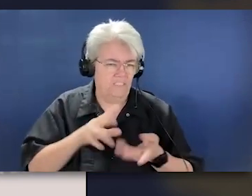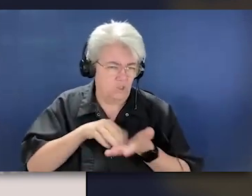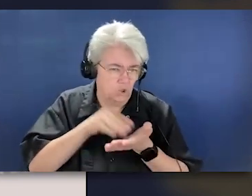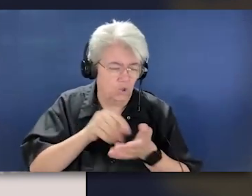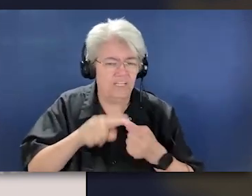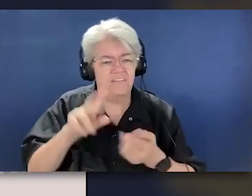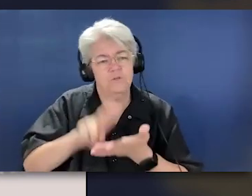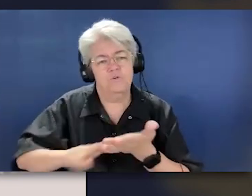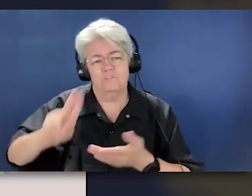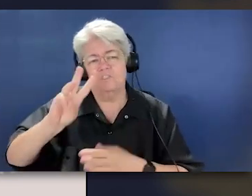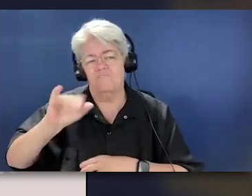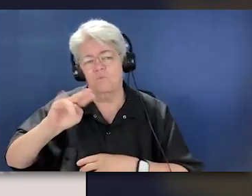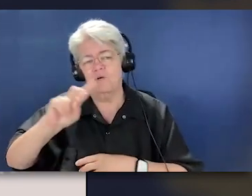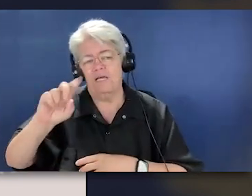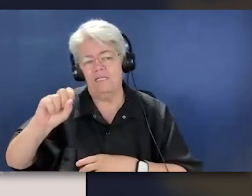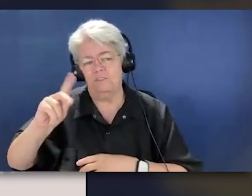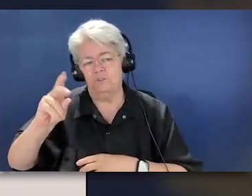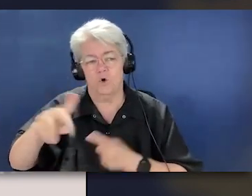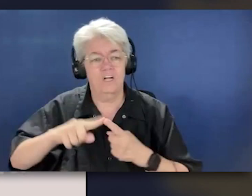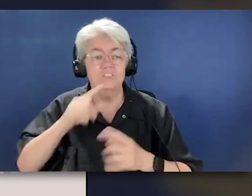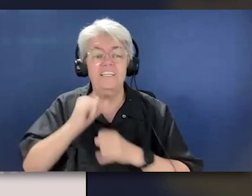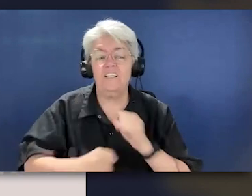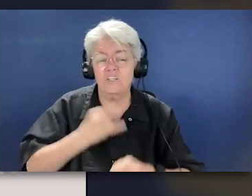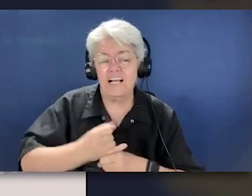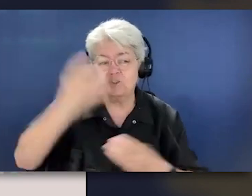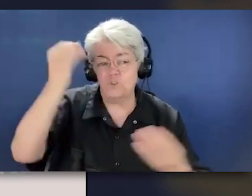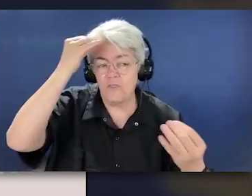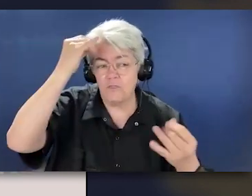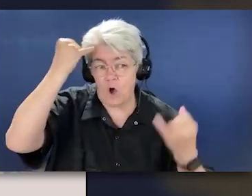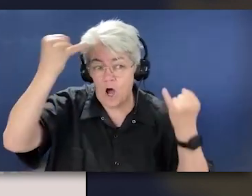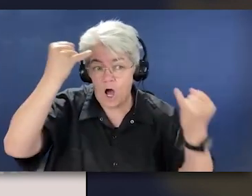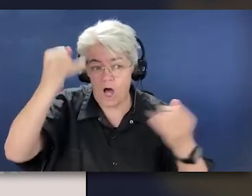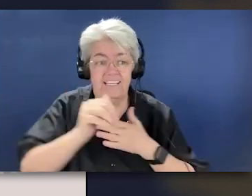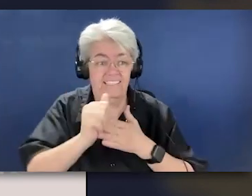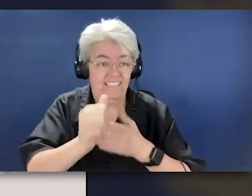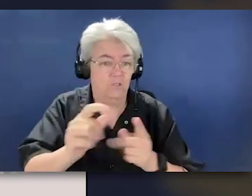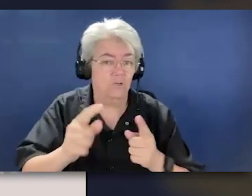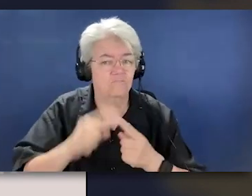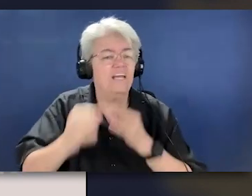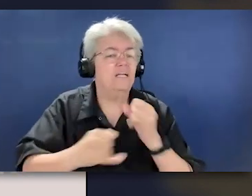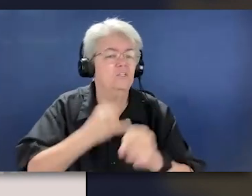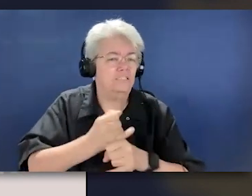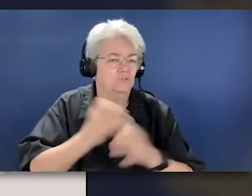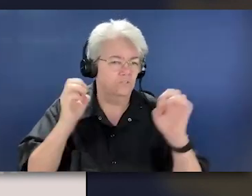an international thought leader in the realm of digital education and pedagogy. She has